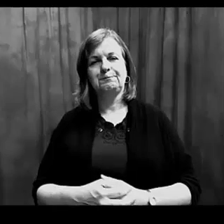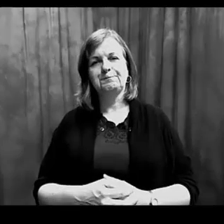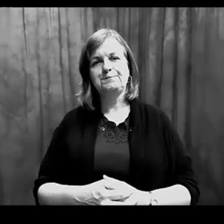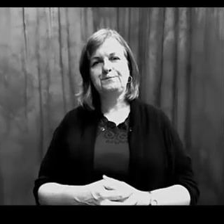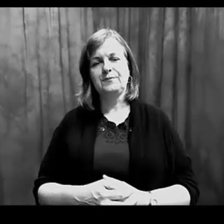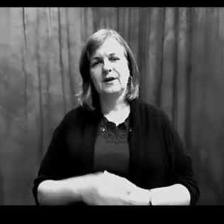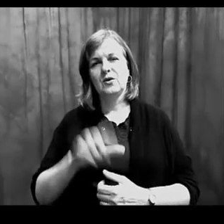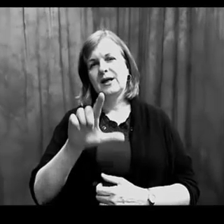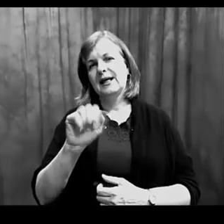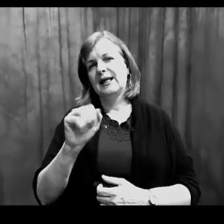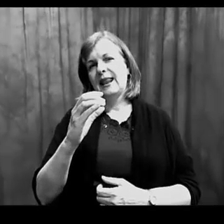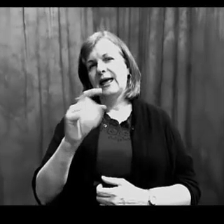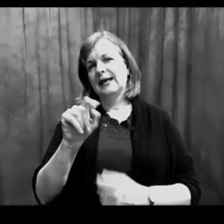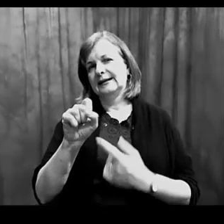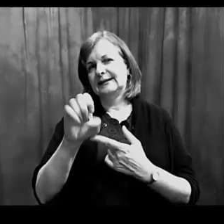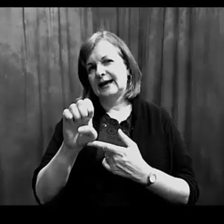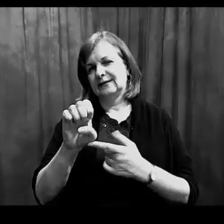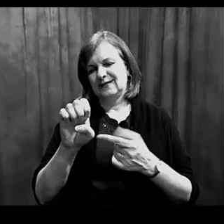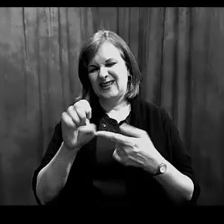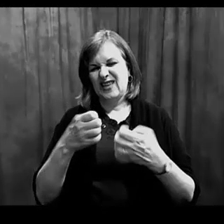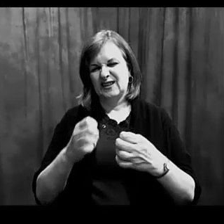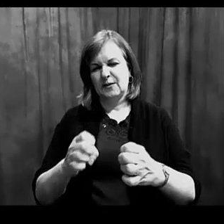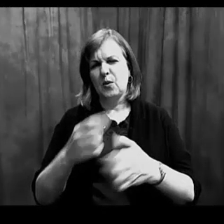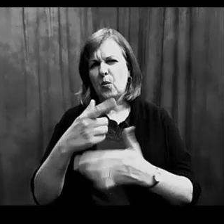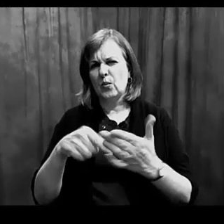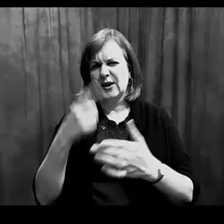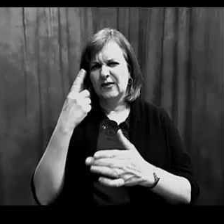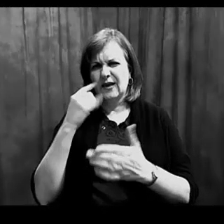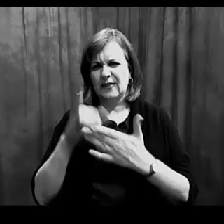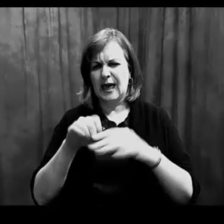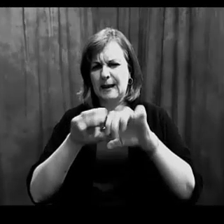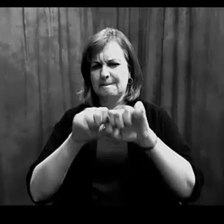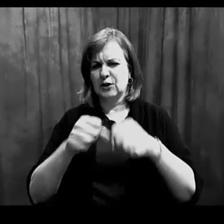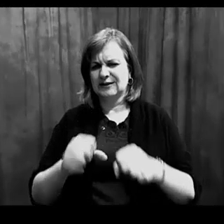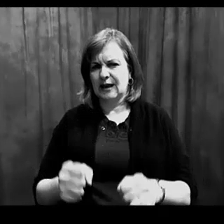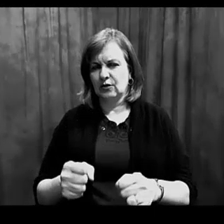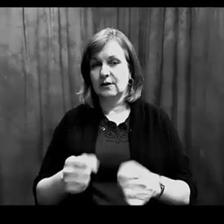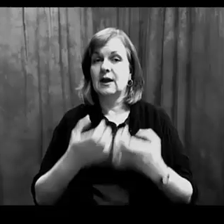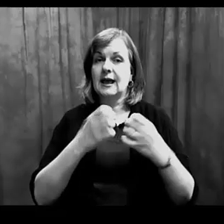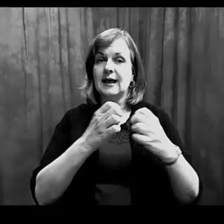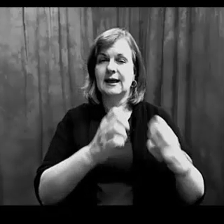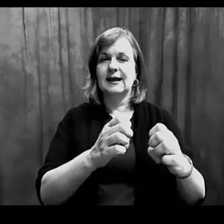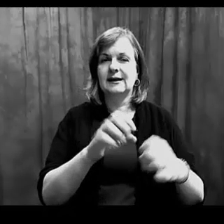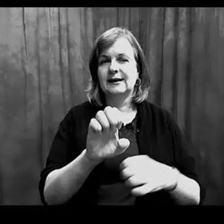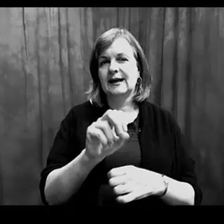so this protein lactase -- what you think it breaks down?